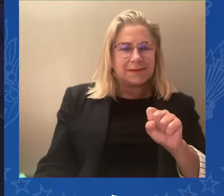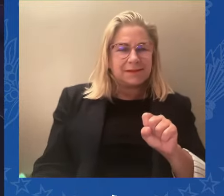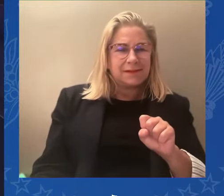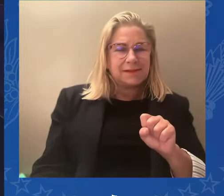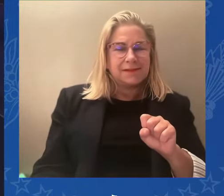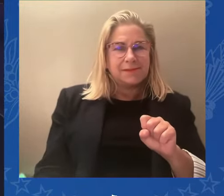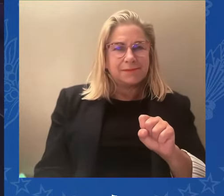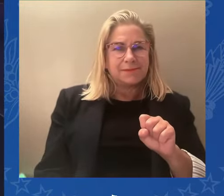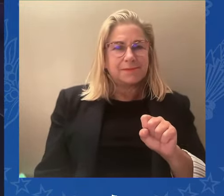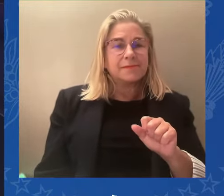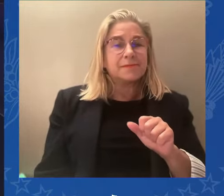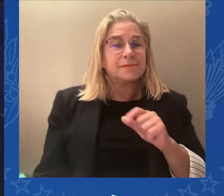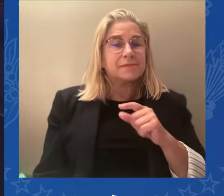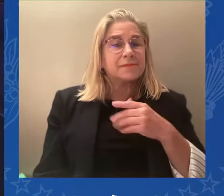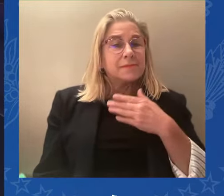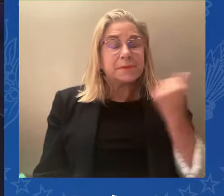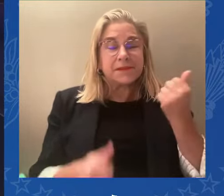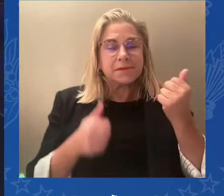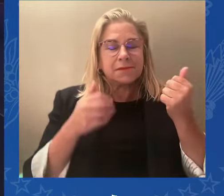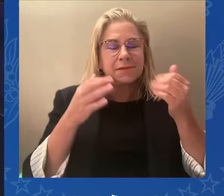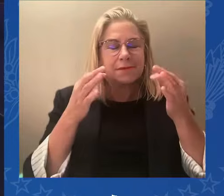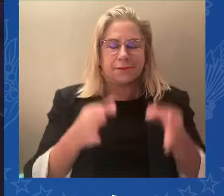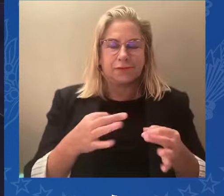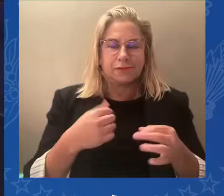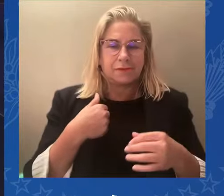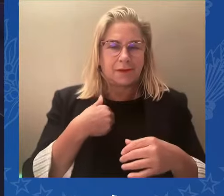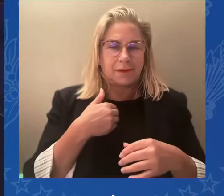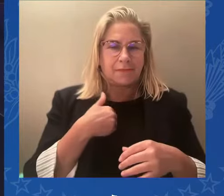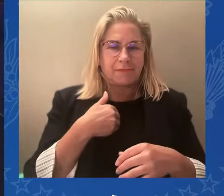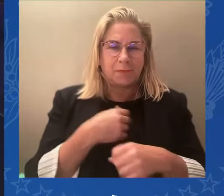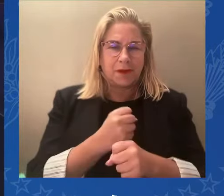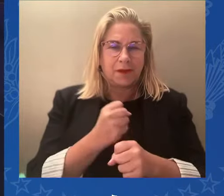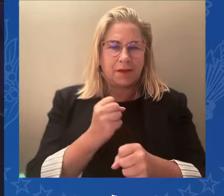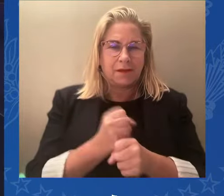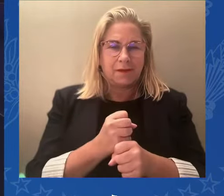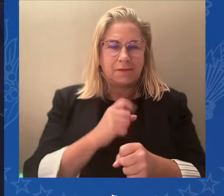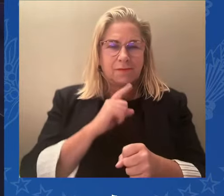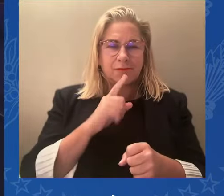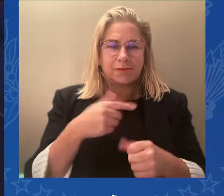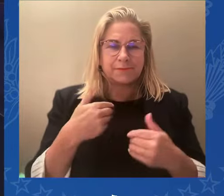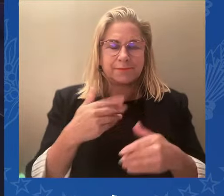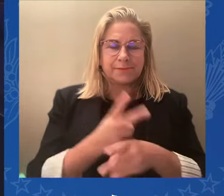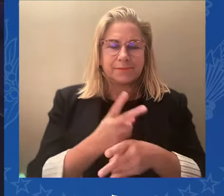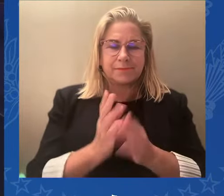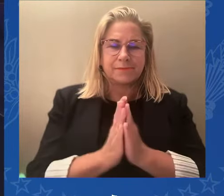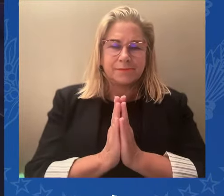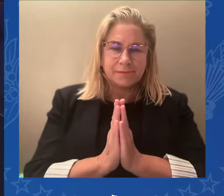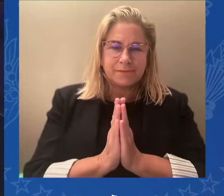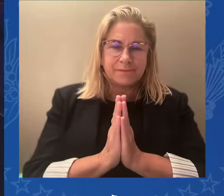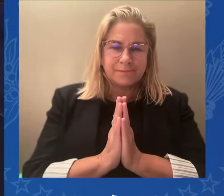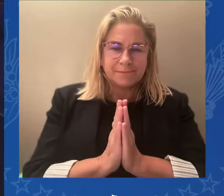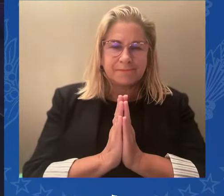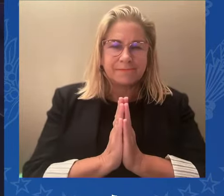We also keep in our prayers CBC titans most recently lost: Eddie Bernice Johnson, Donald Payne Jr.,